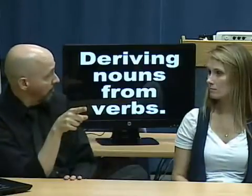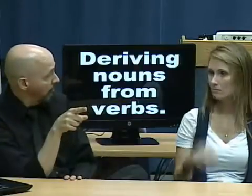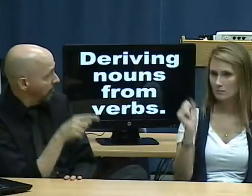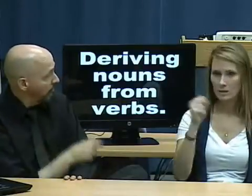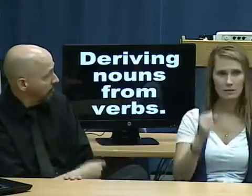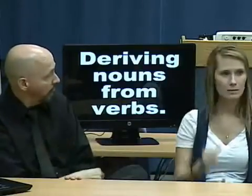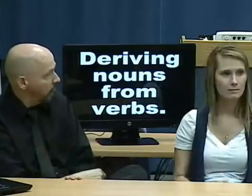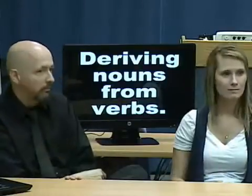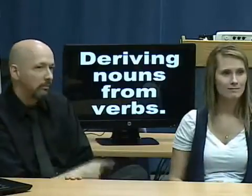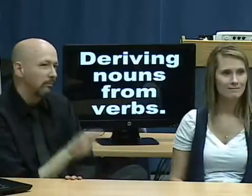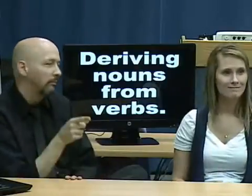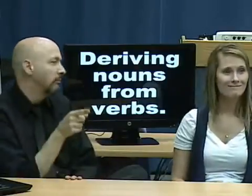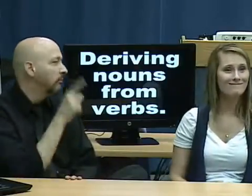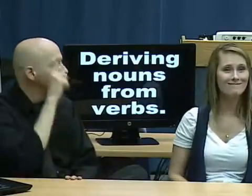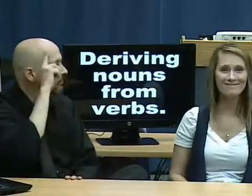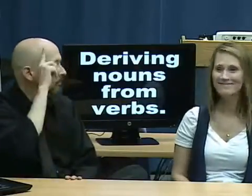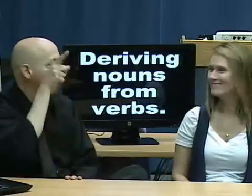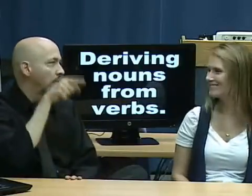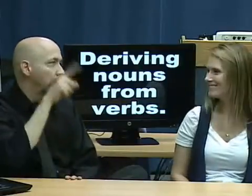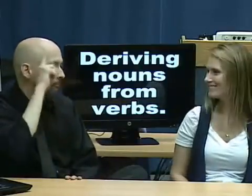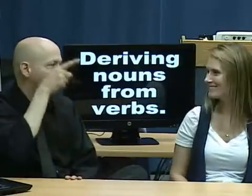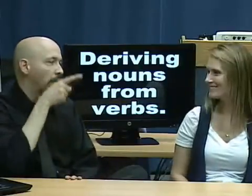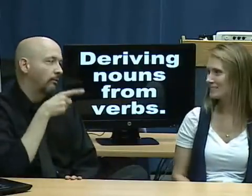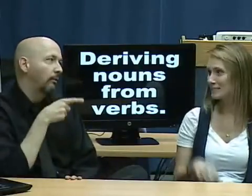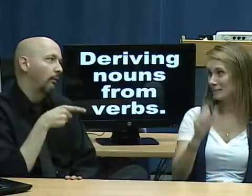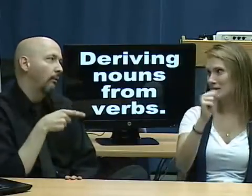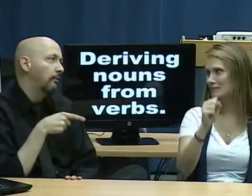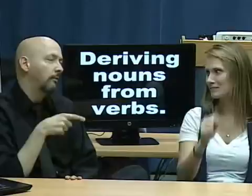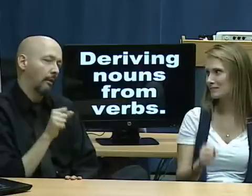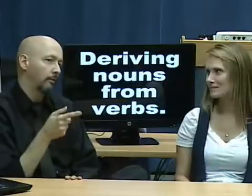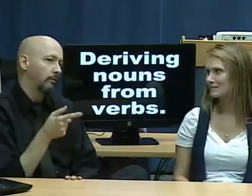Yes. She's smart. Yeah. I know.